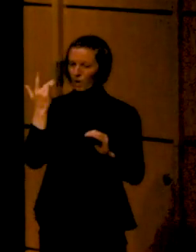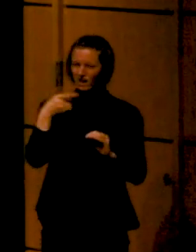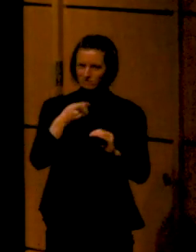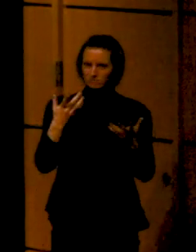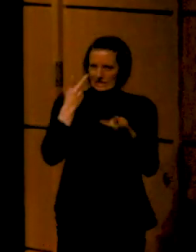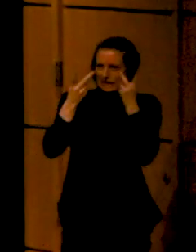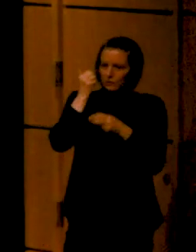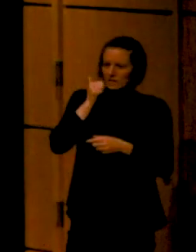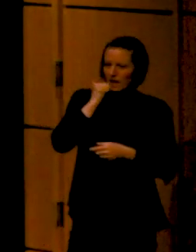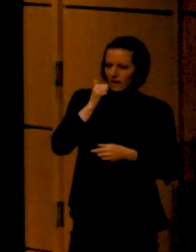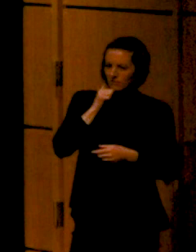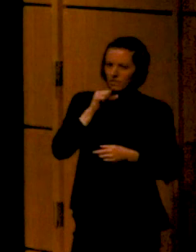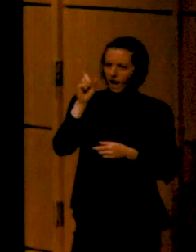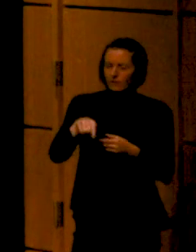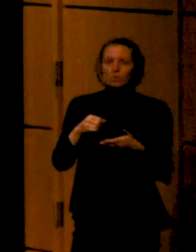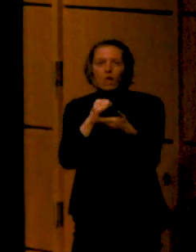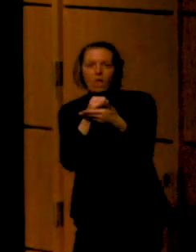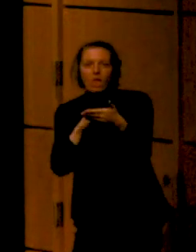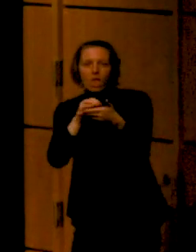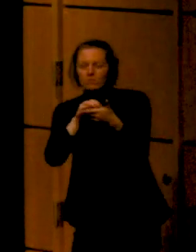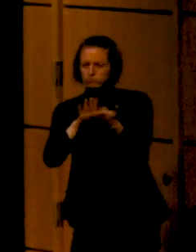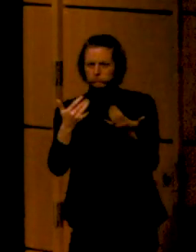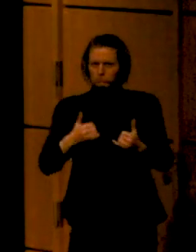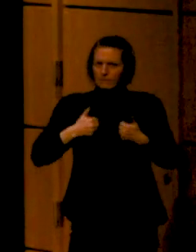force in on the landscape.